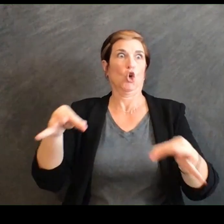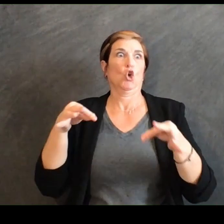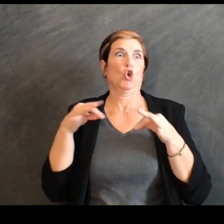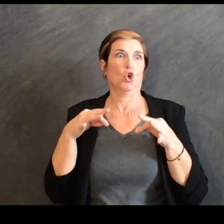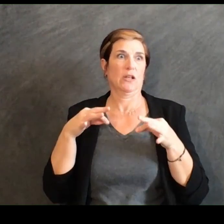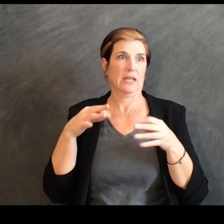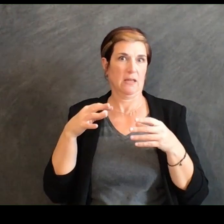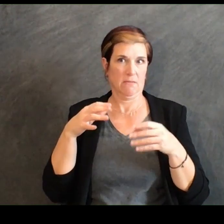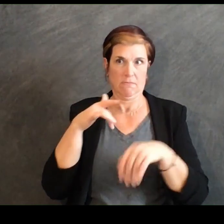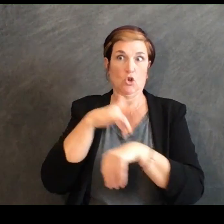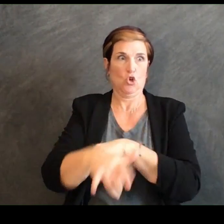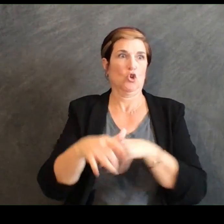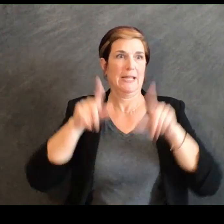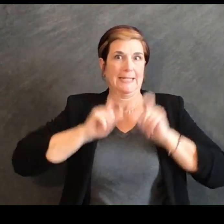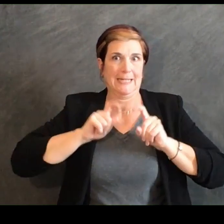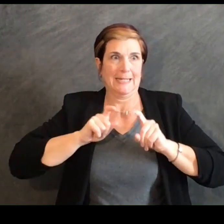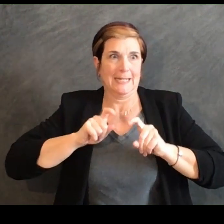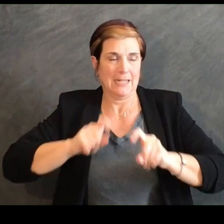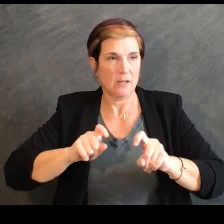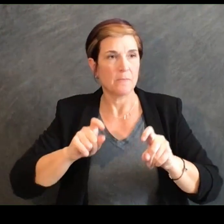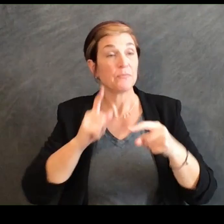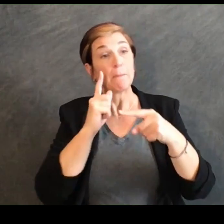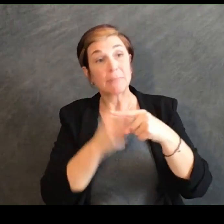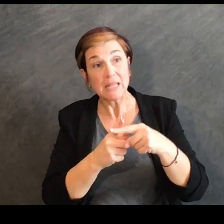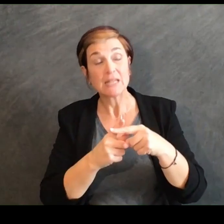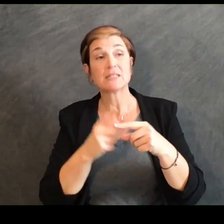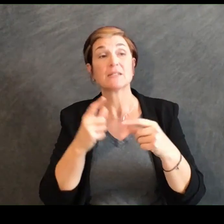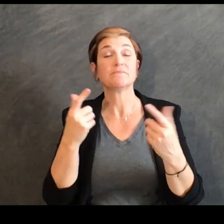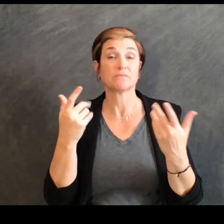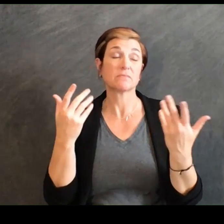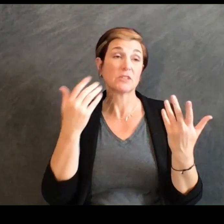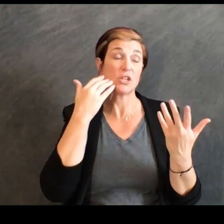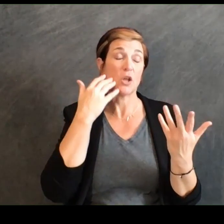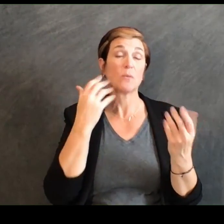and we've also kept a lot of people out